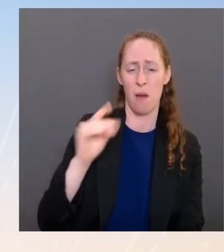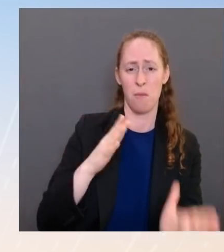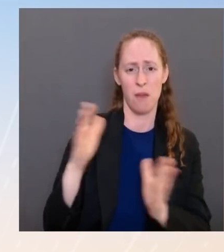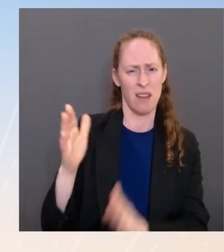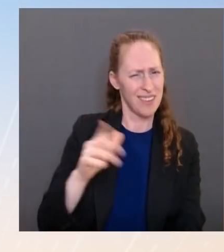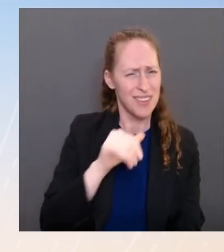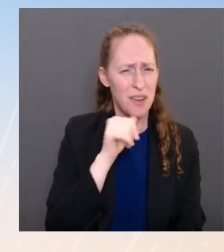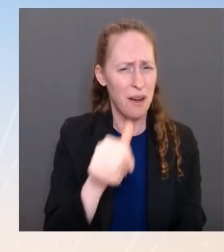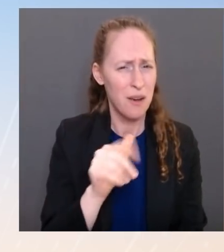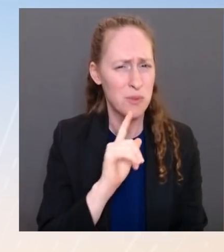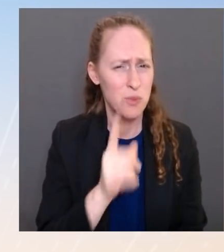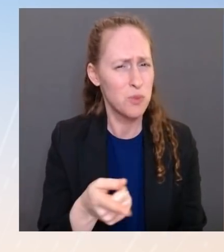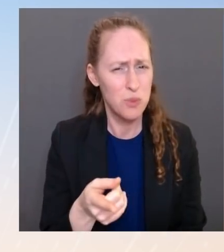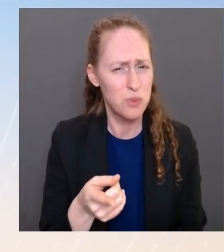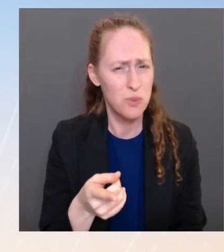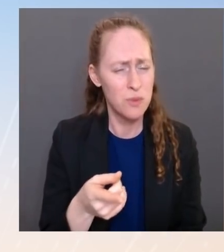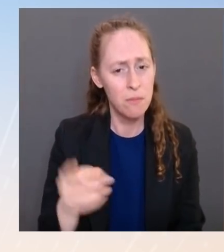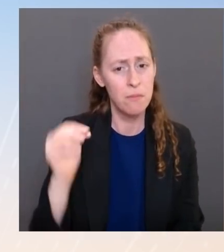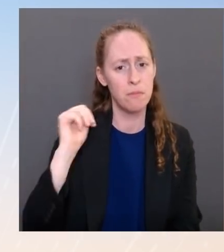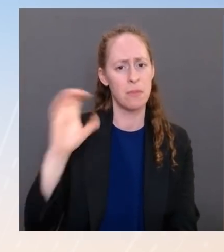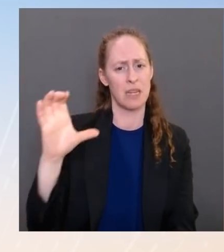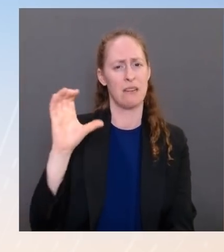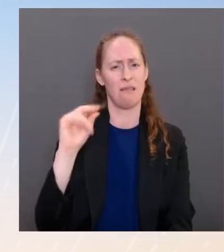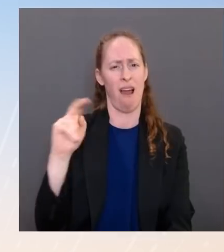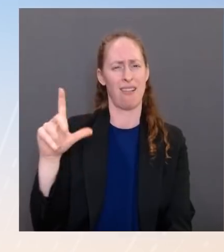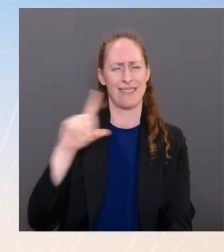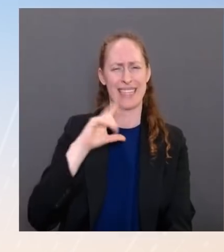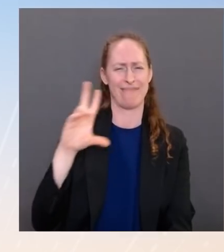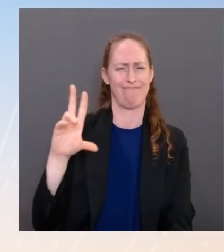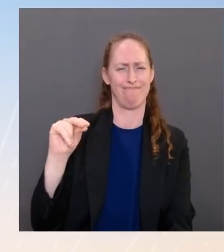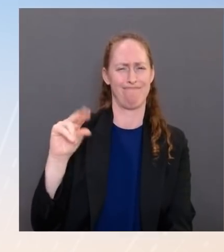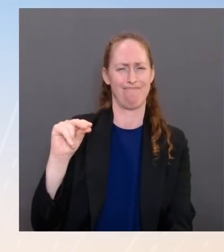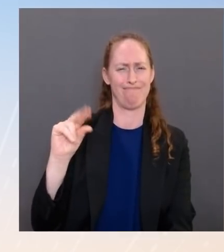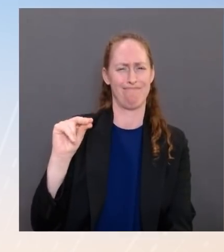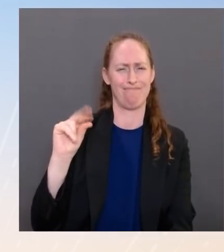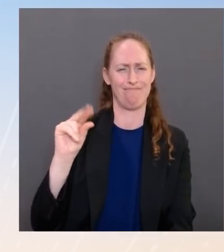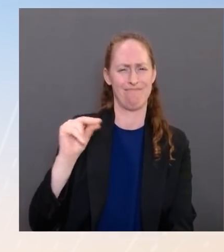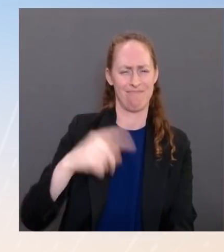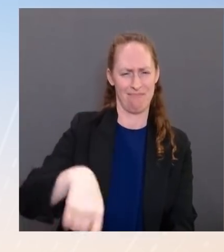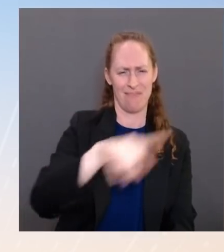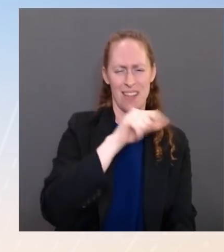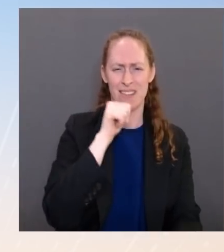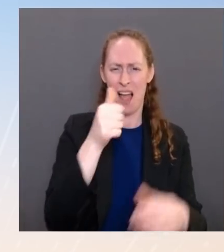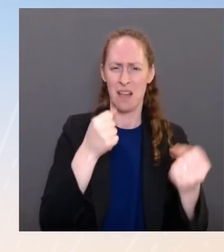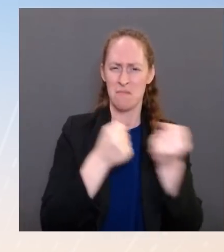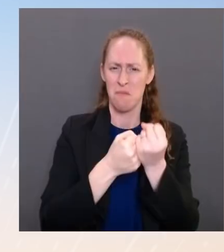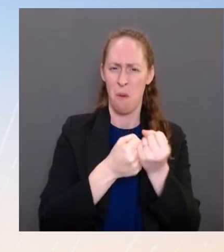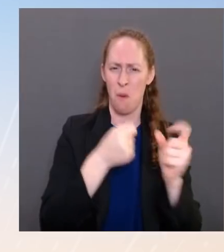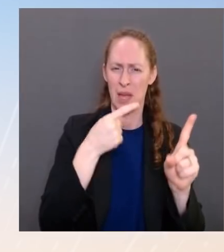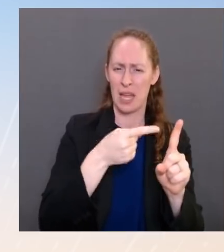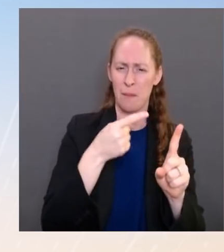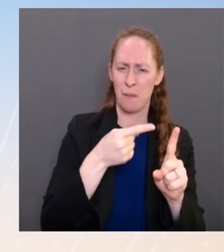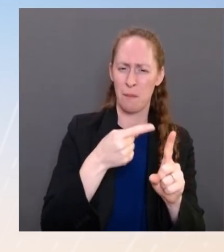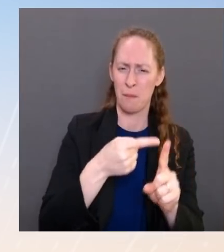Are there any Republicans that you can think of or the President might be referencing that is currently behind this? Ms. Psaki: Do you count the chairman